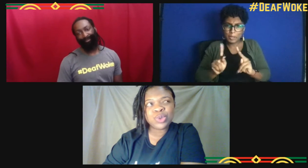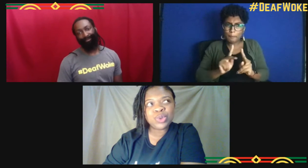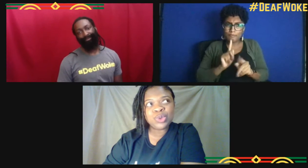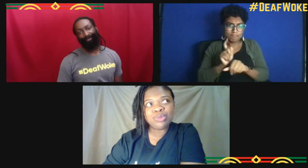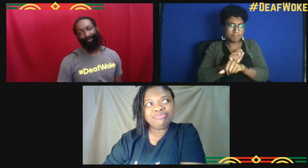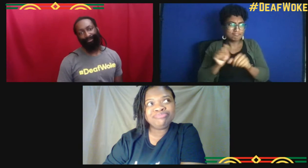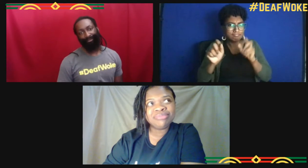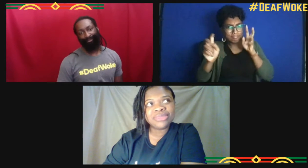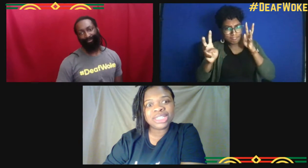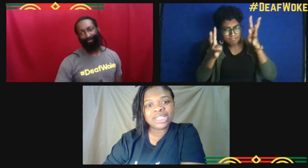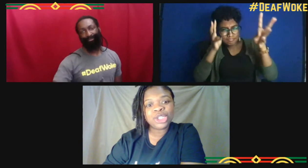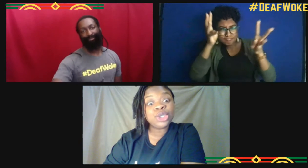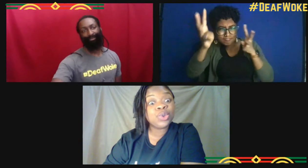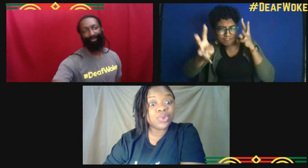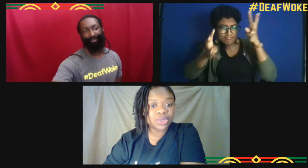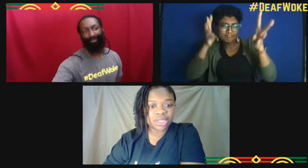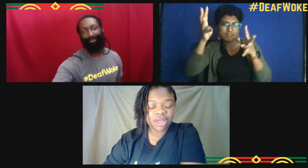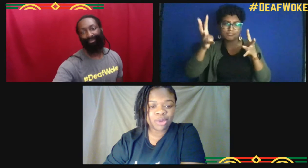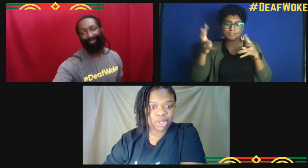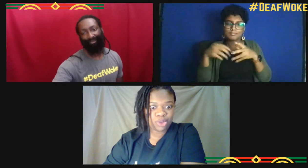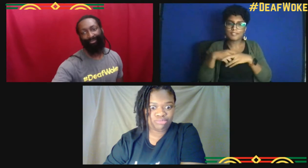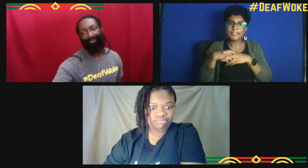to use the color blue.